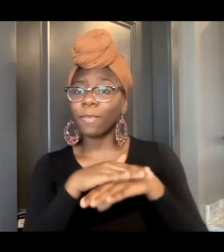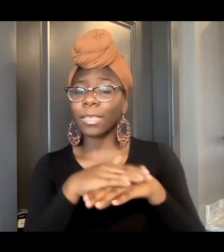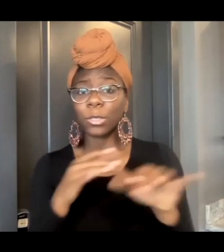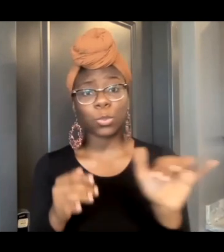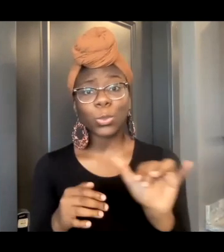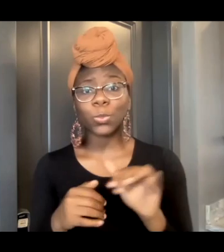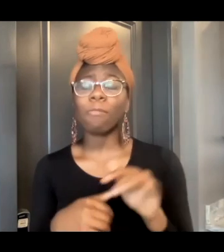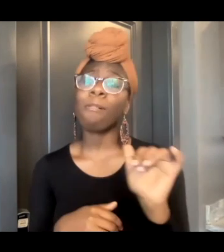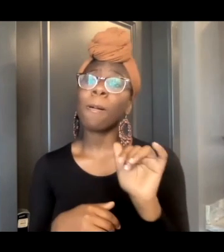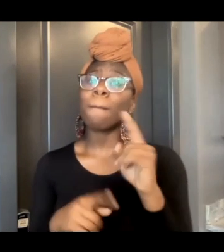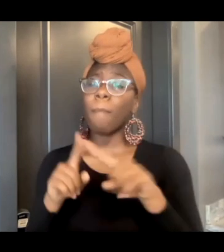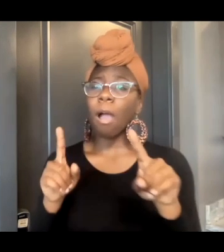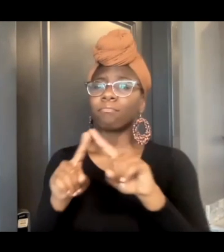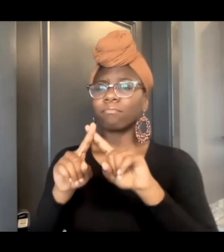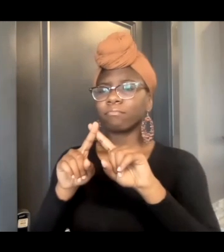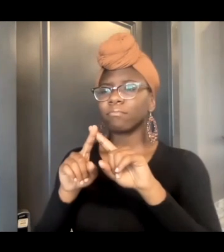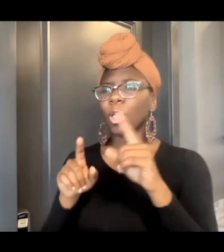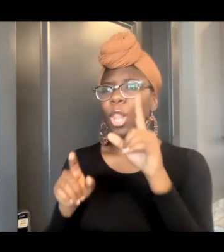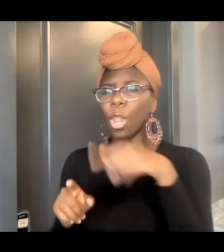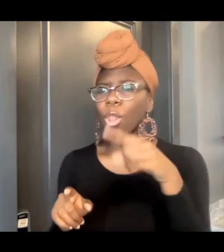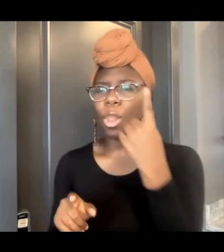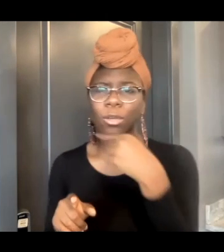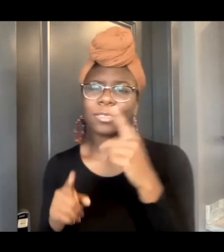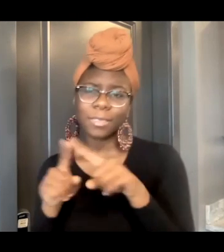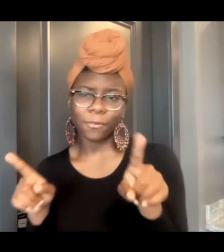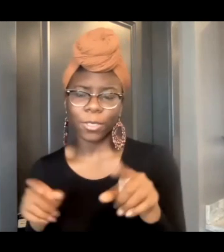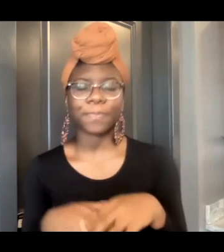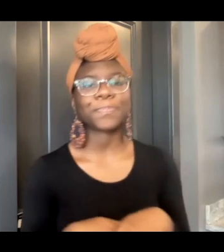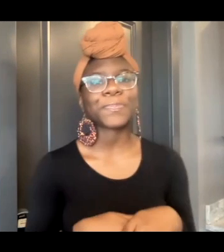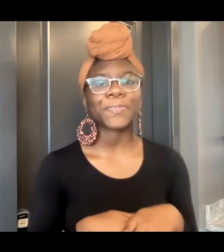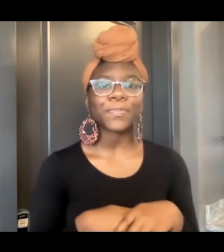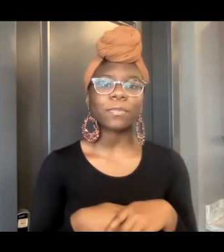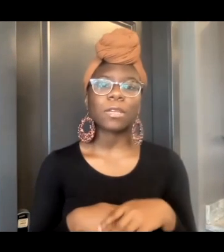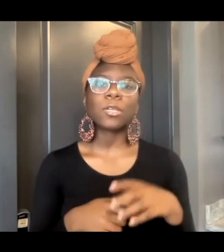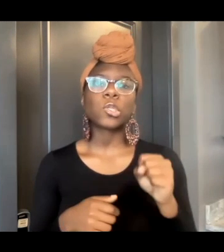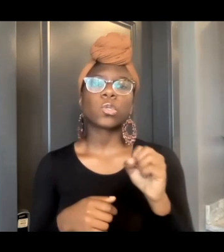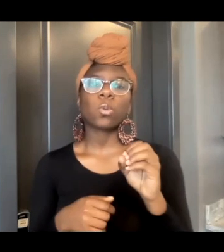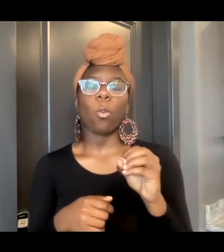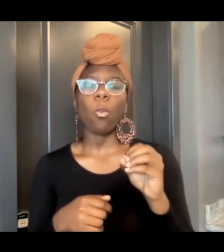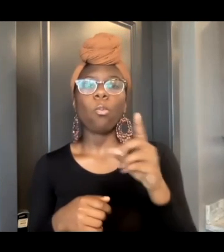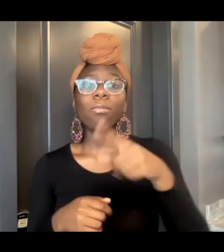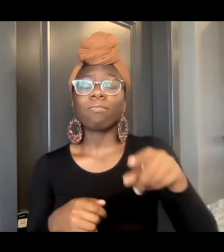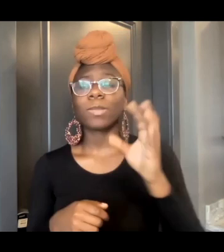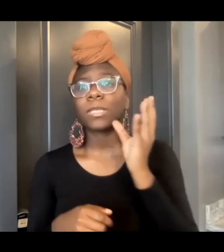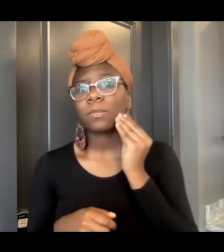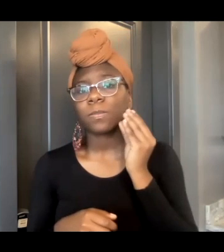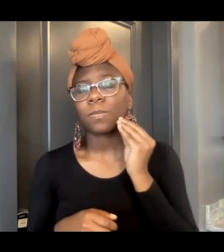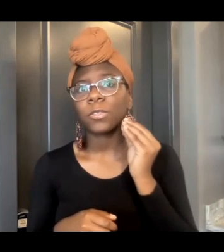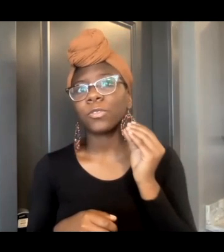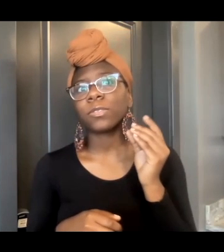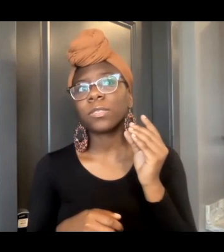But it’s a little different compared to the deaf community.